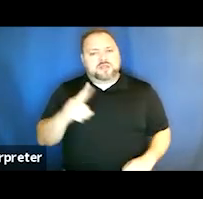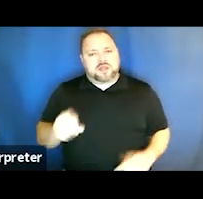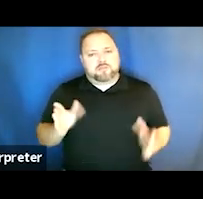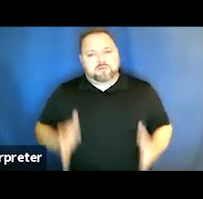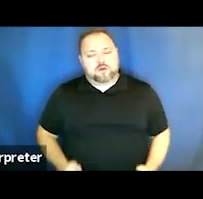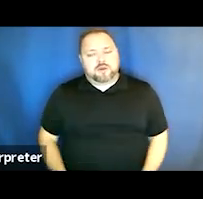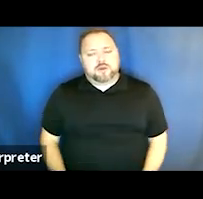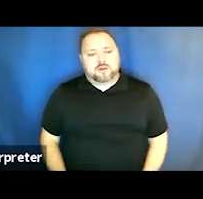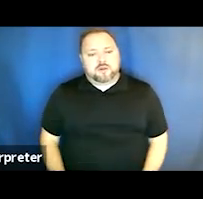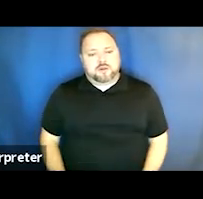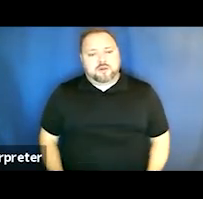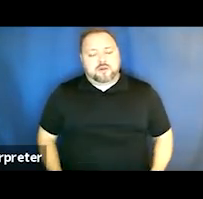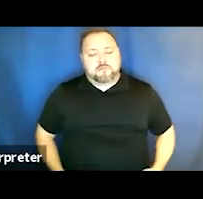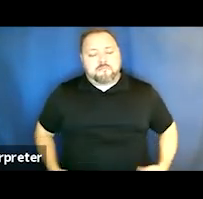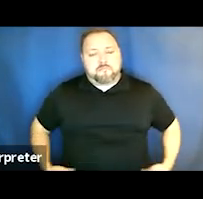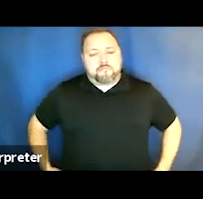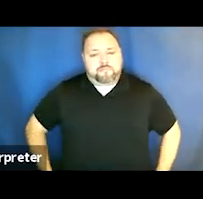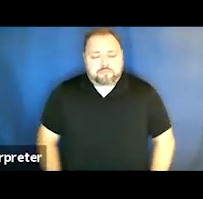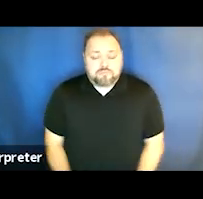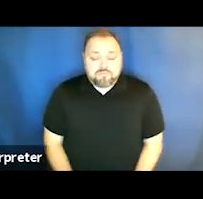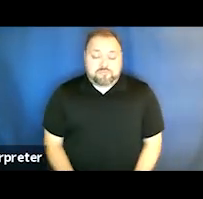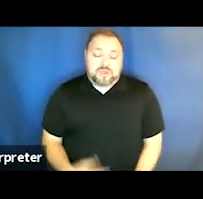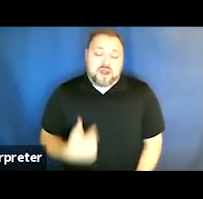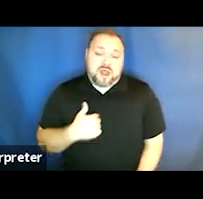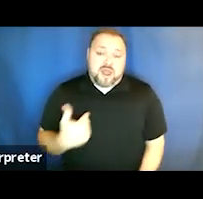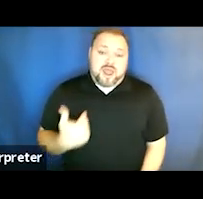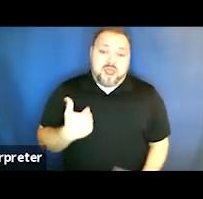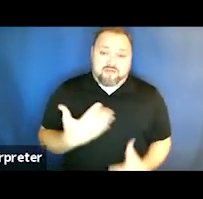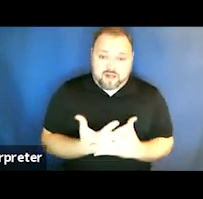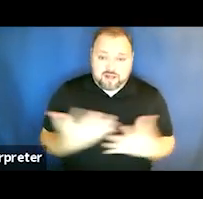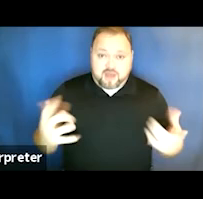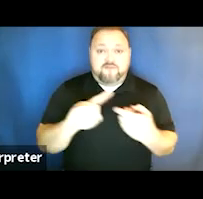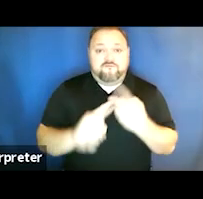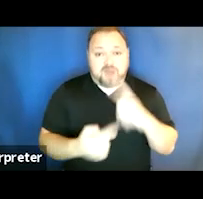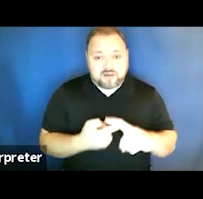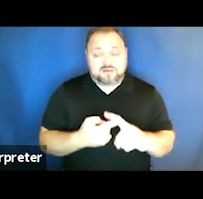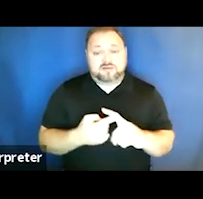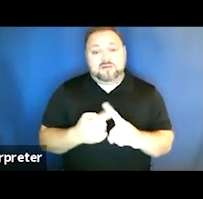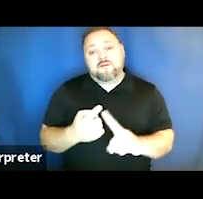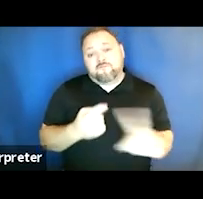I have a lot of friends from my queerness